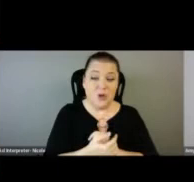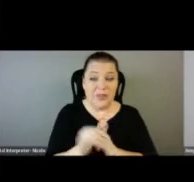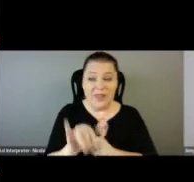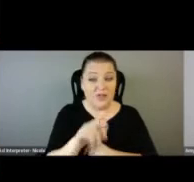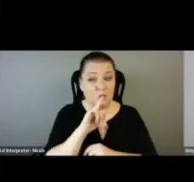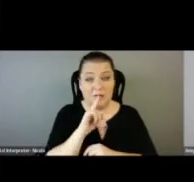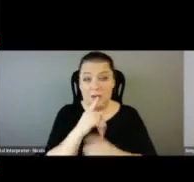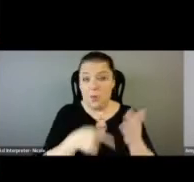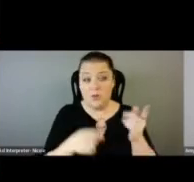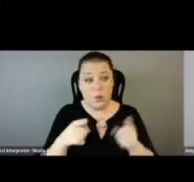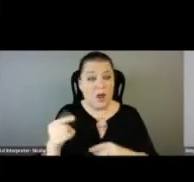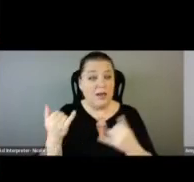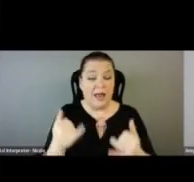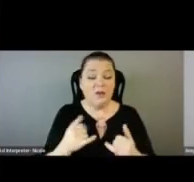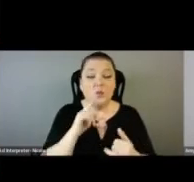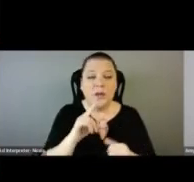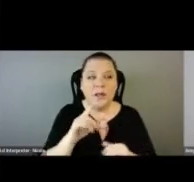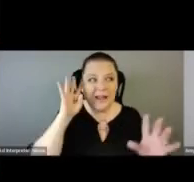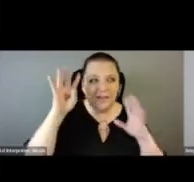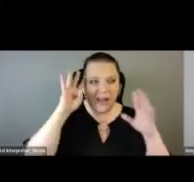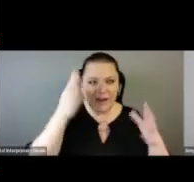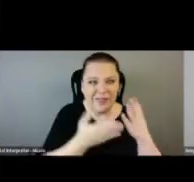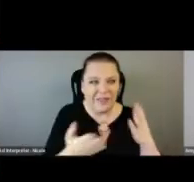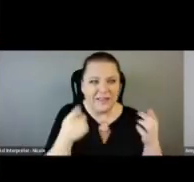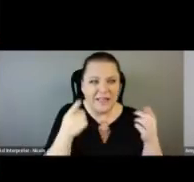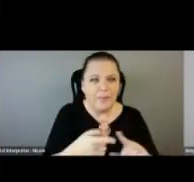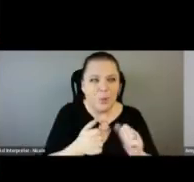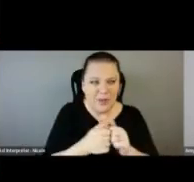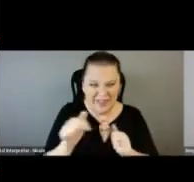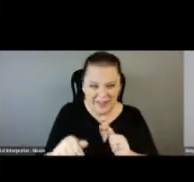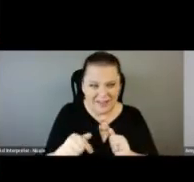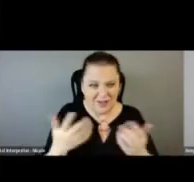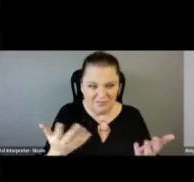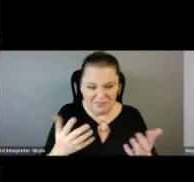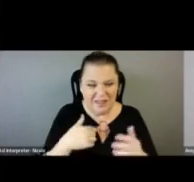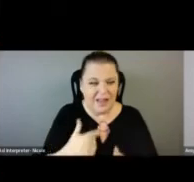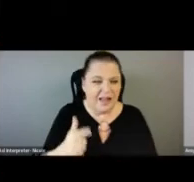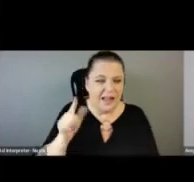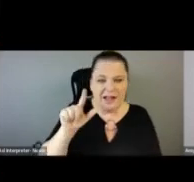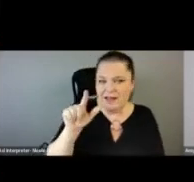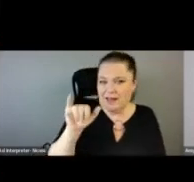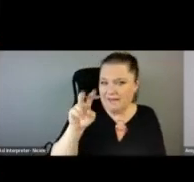we're at some really innovative things we've seen come out of this is the lived experience survey that was completed by the